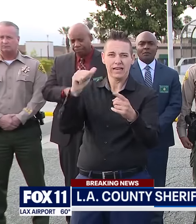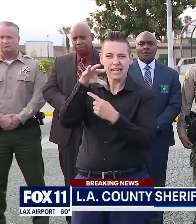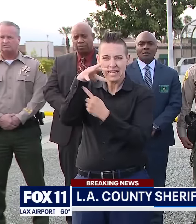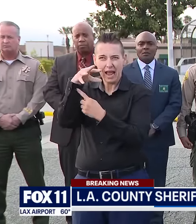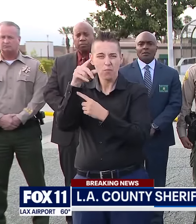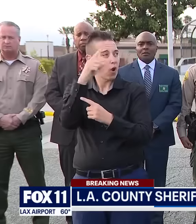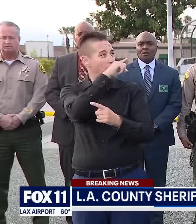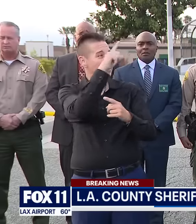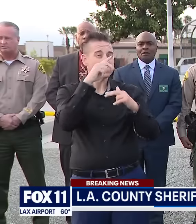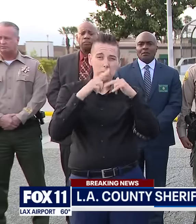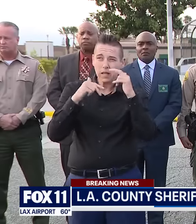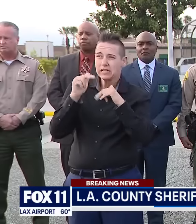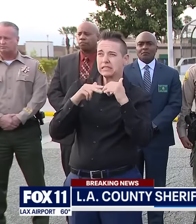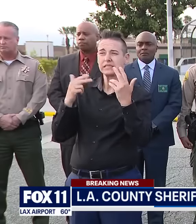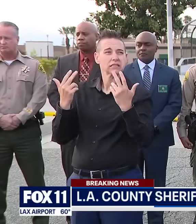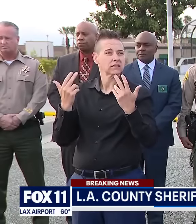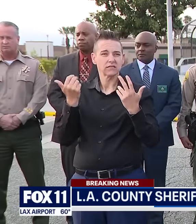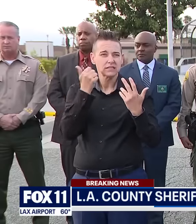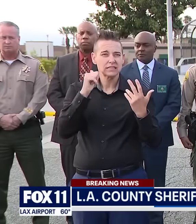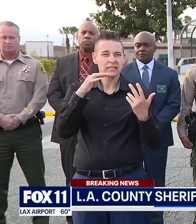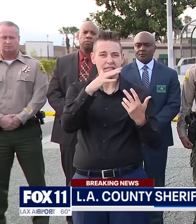something and we need to get